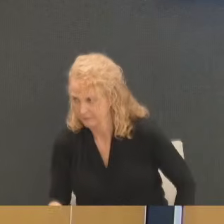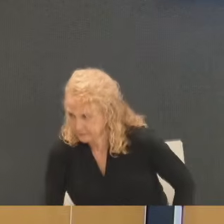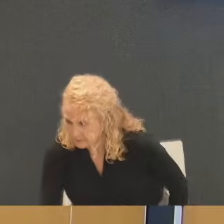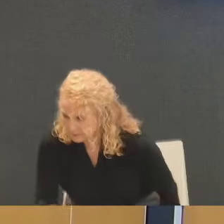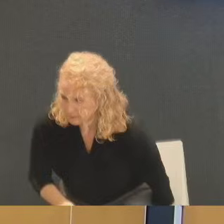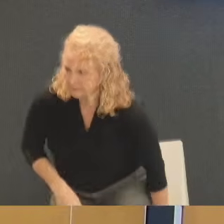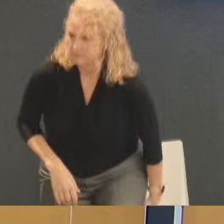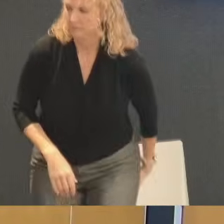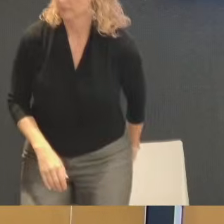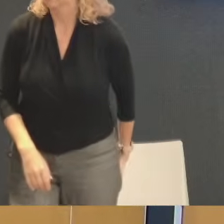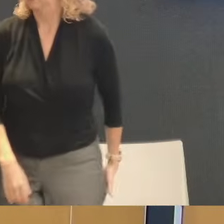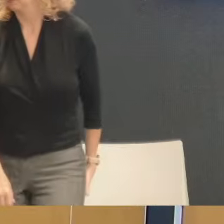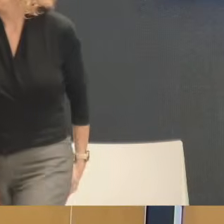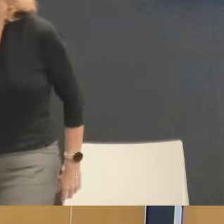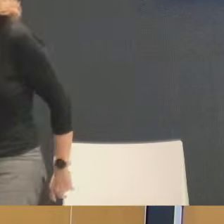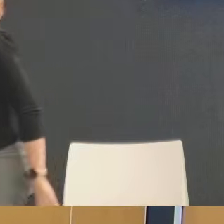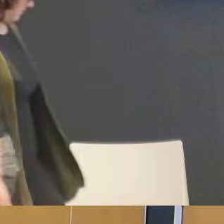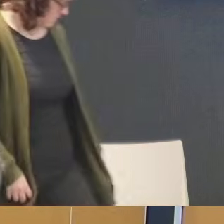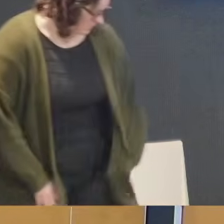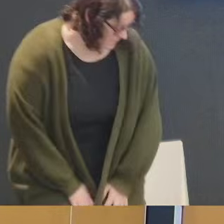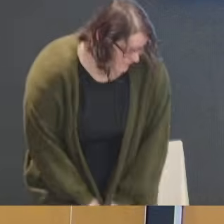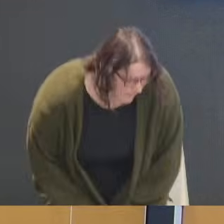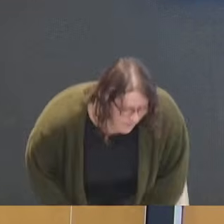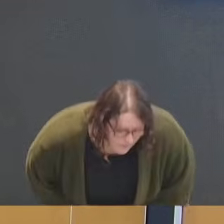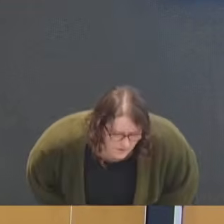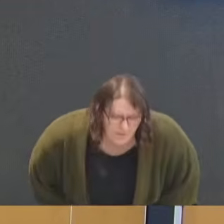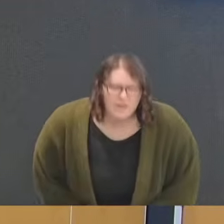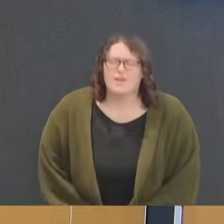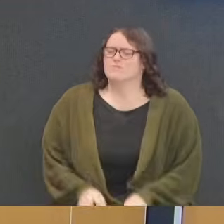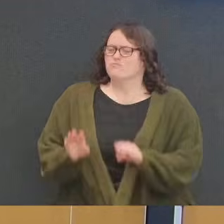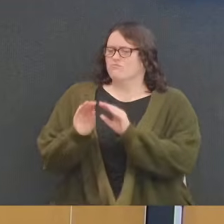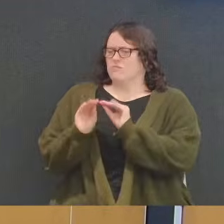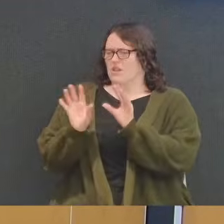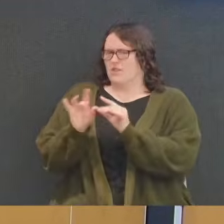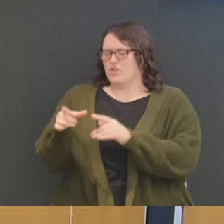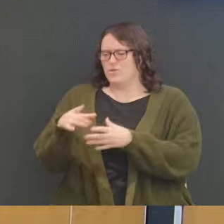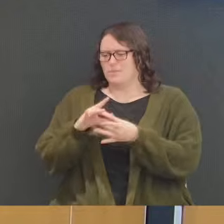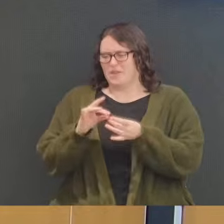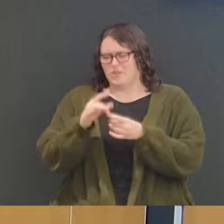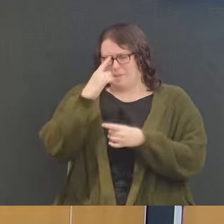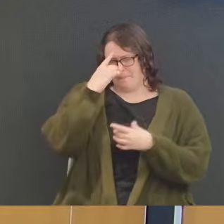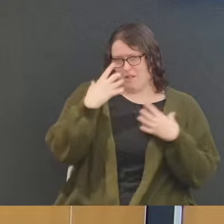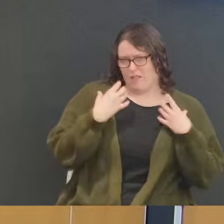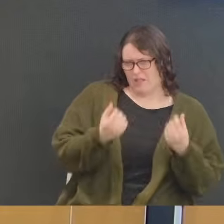let me get a little clarity. Um, you had mentioned mental health and then you mentioned DDS. Well,